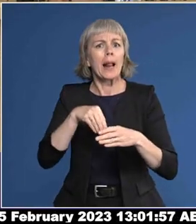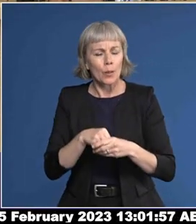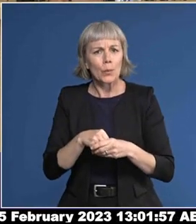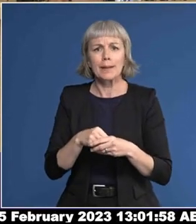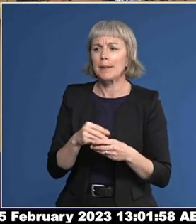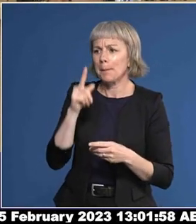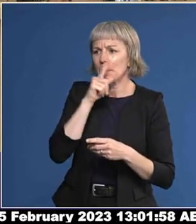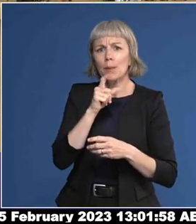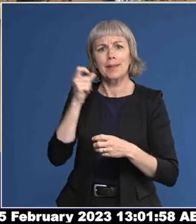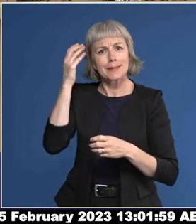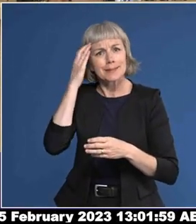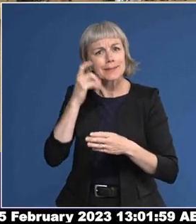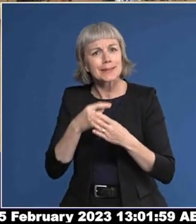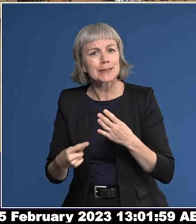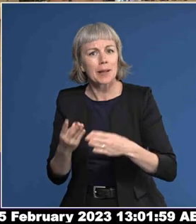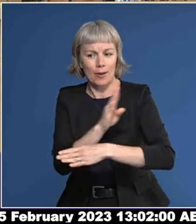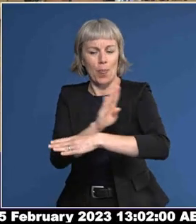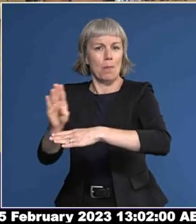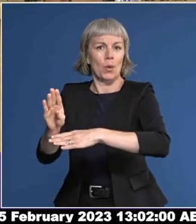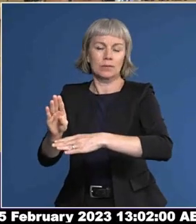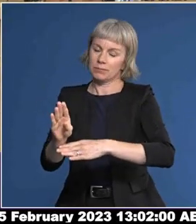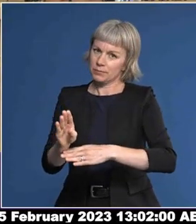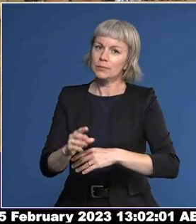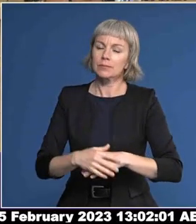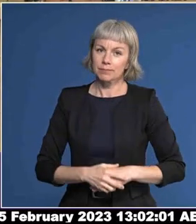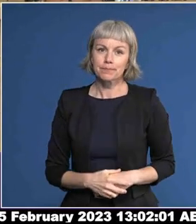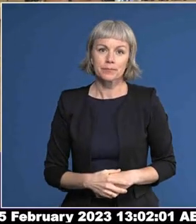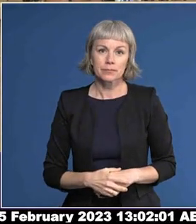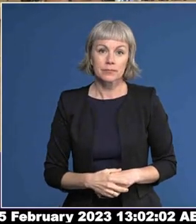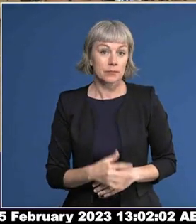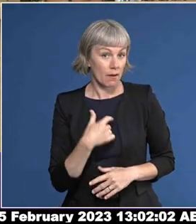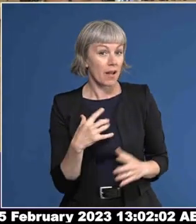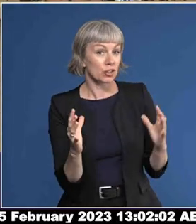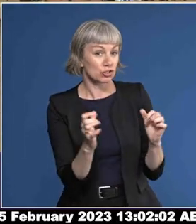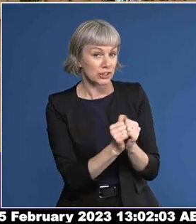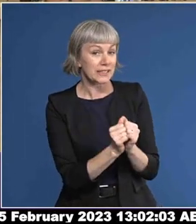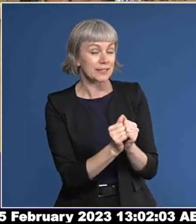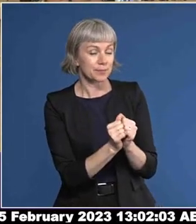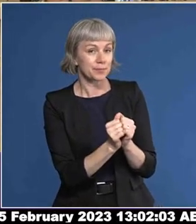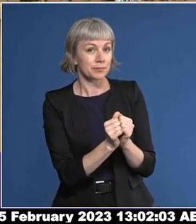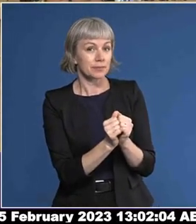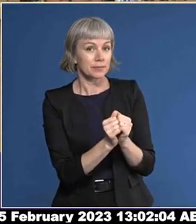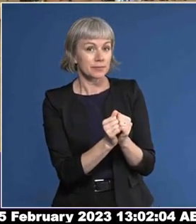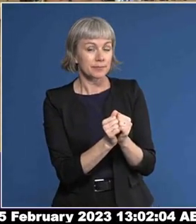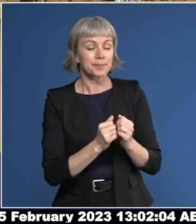I agree with that. I think there also is a need for - a continued need - and I think it's been a sort